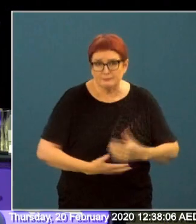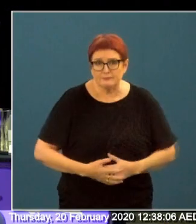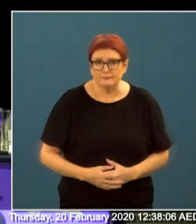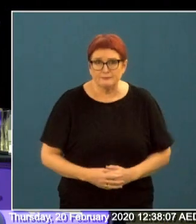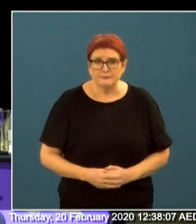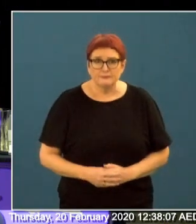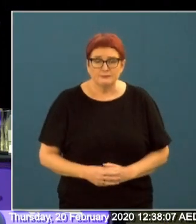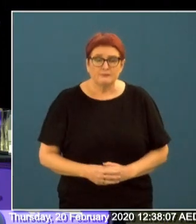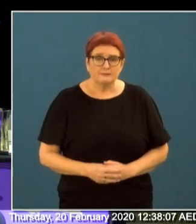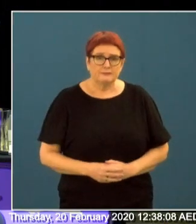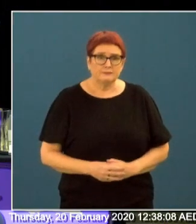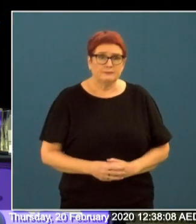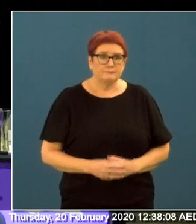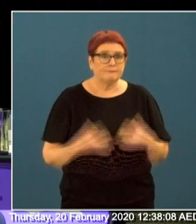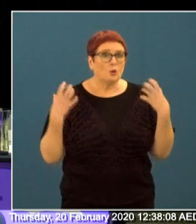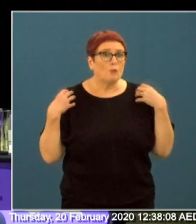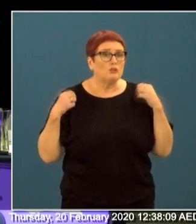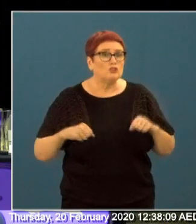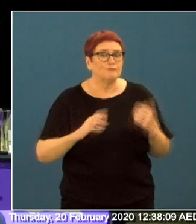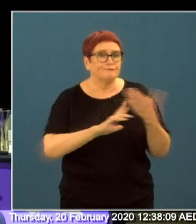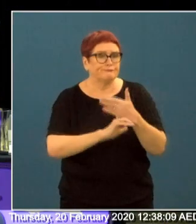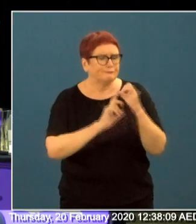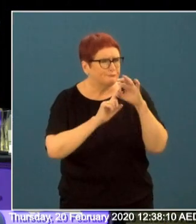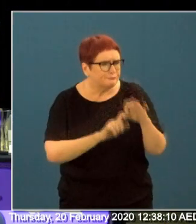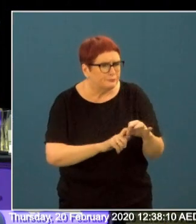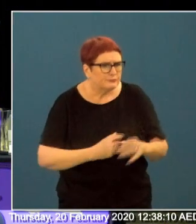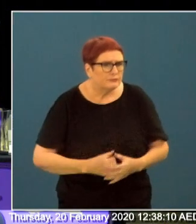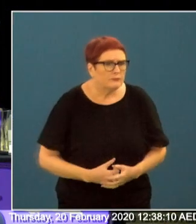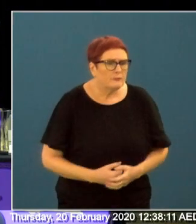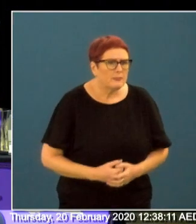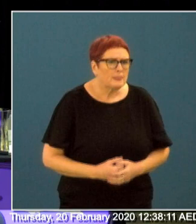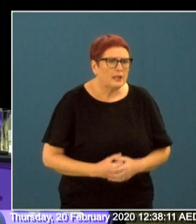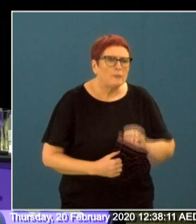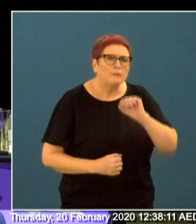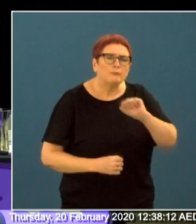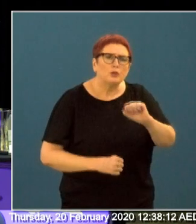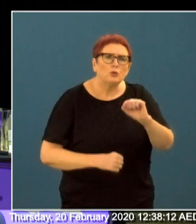But the — also, the logical outcome of your evidence, at least as I follow it,